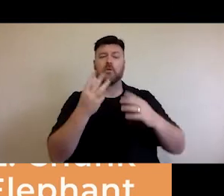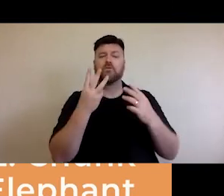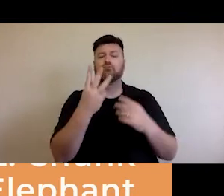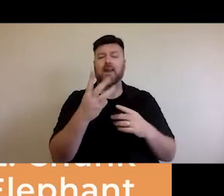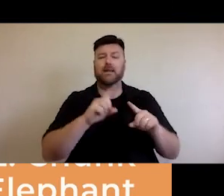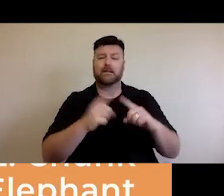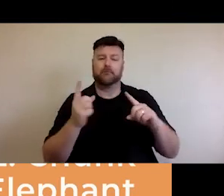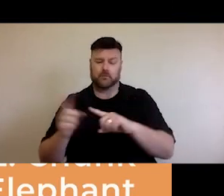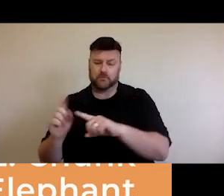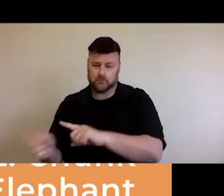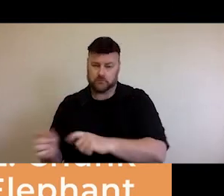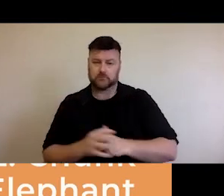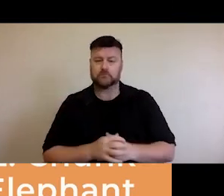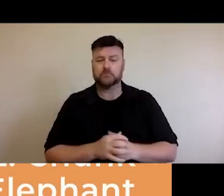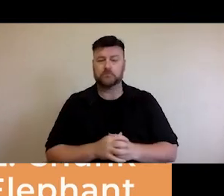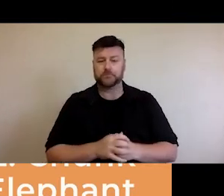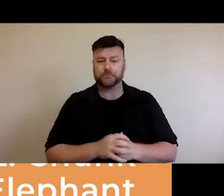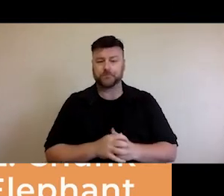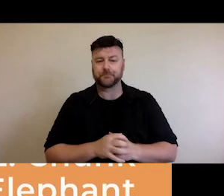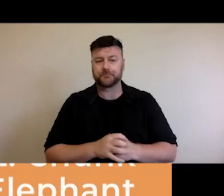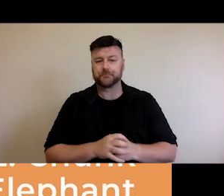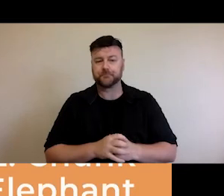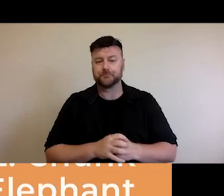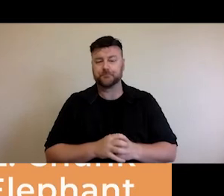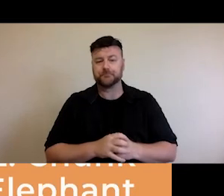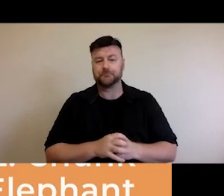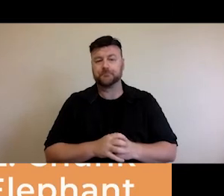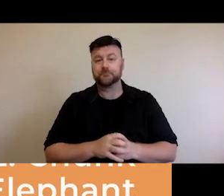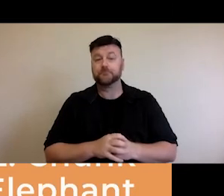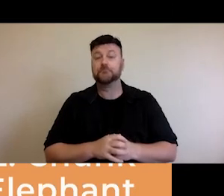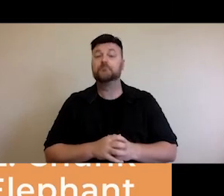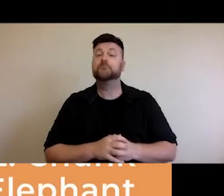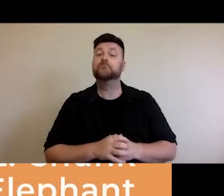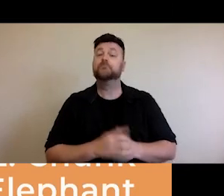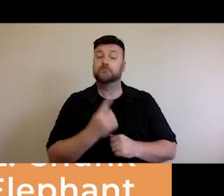Let's just look in three distinct horizons. First of all, the first horizon - now.